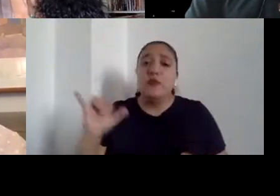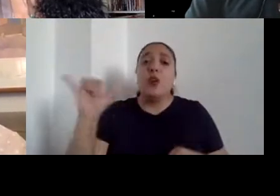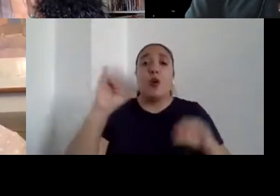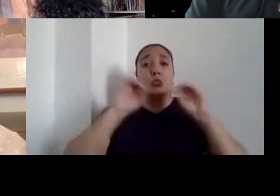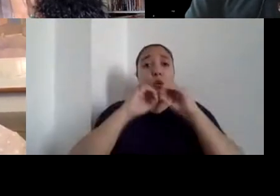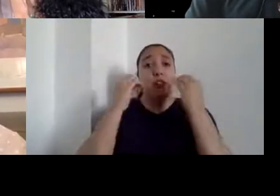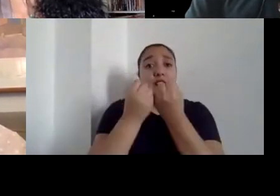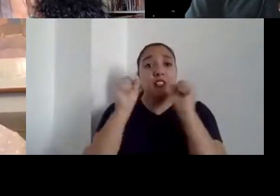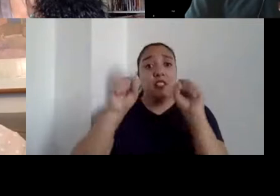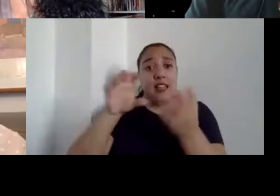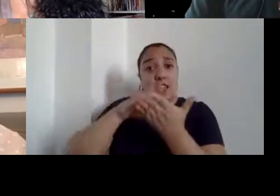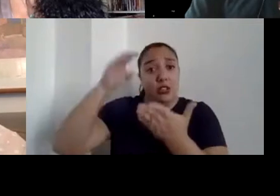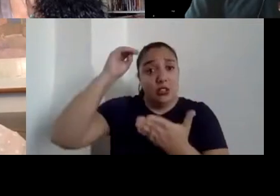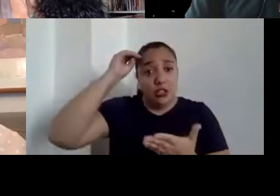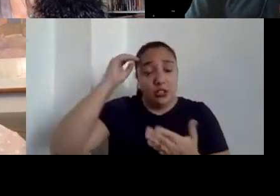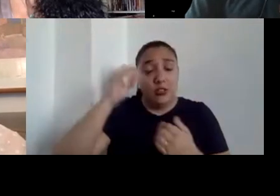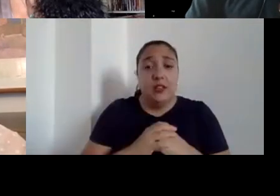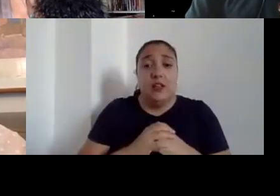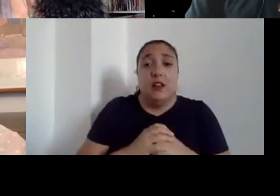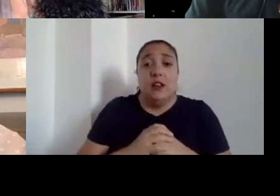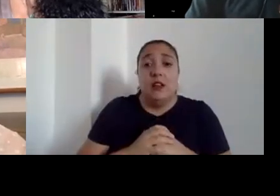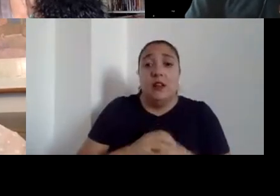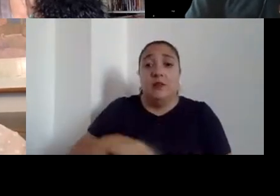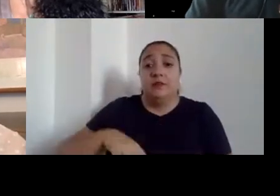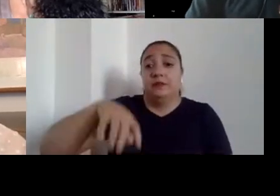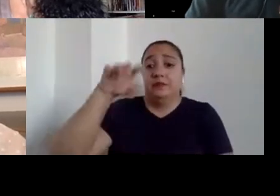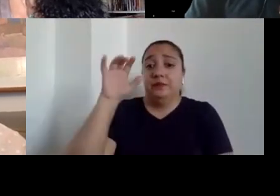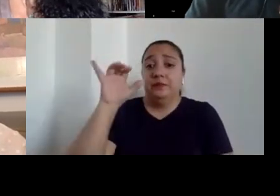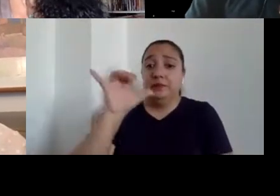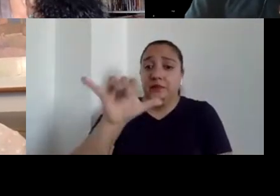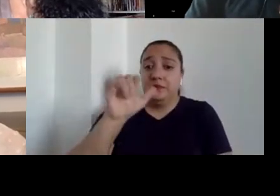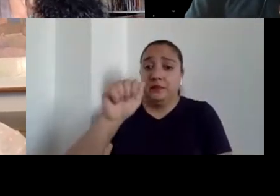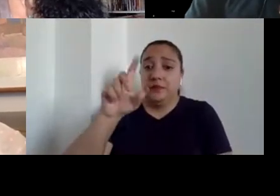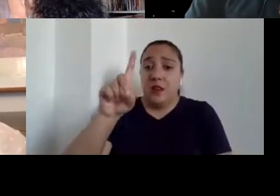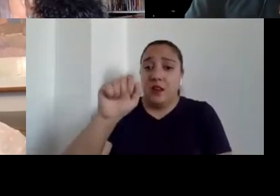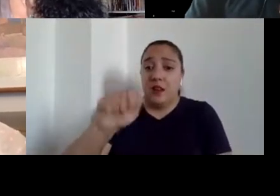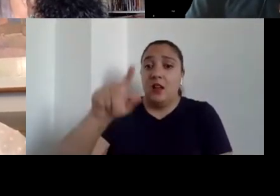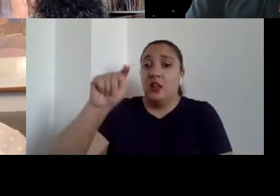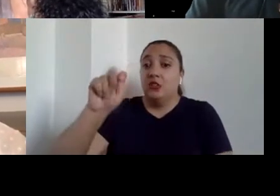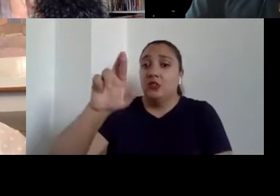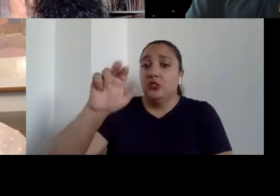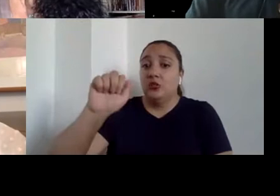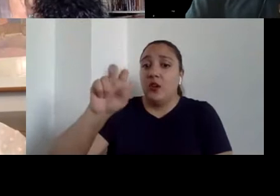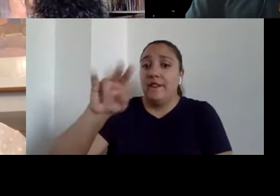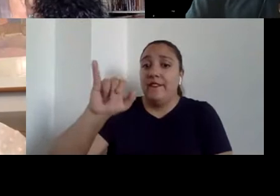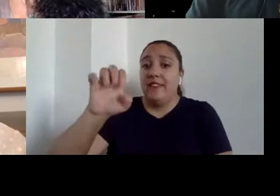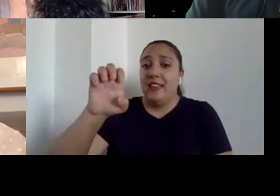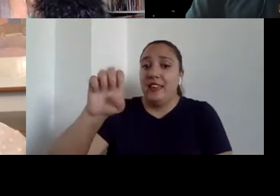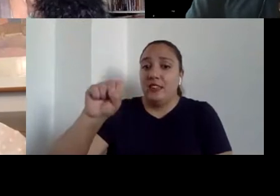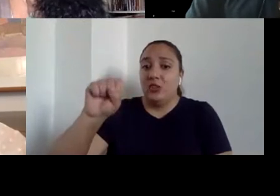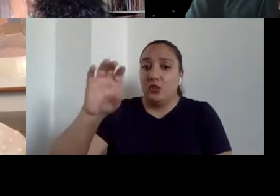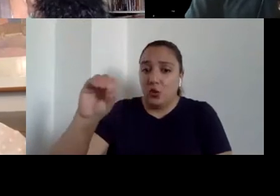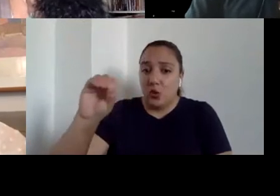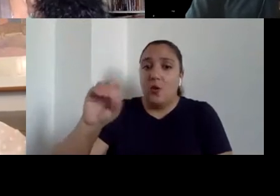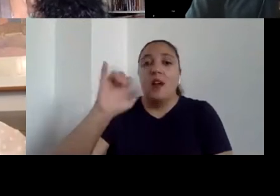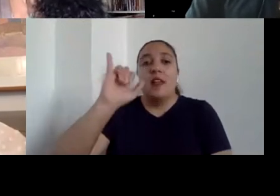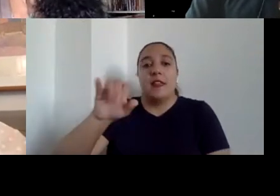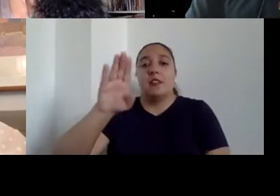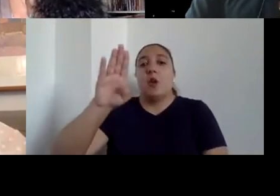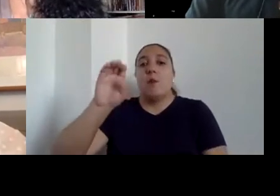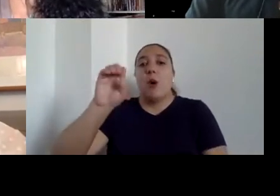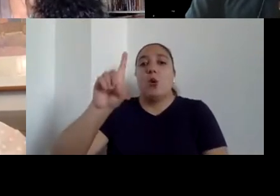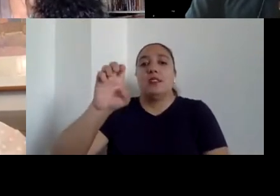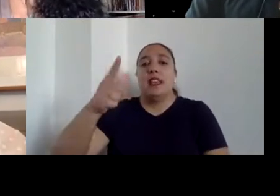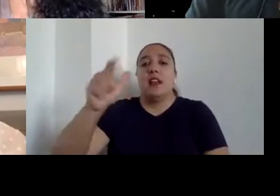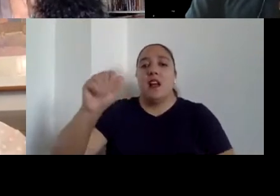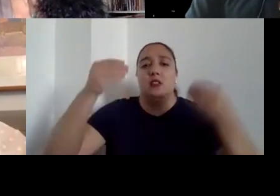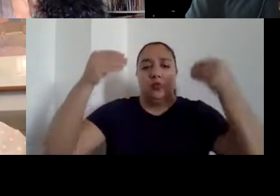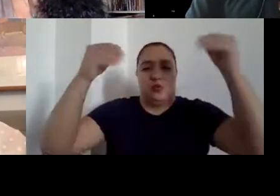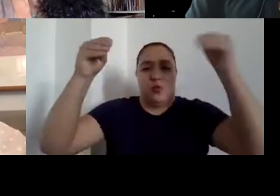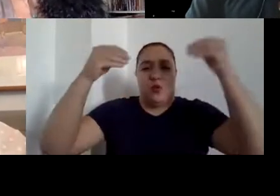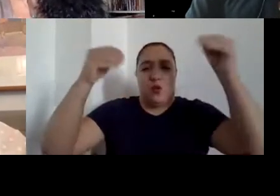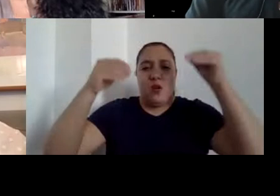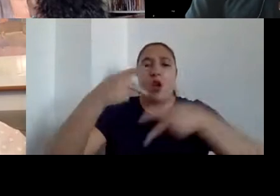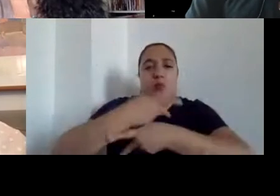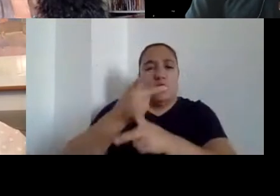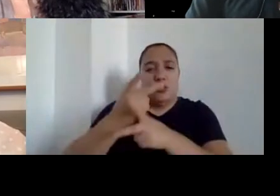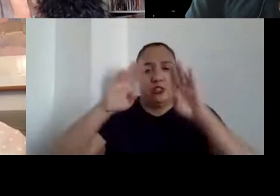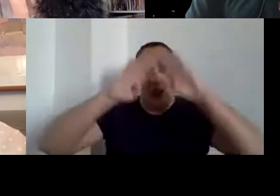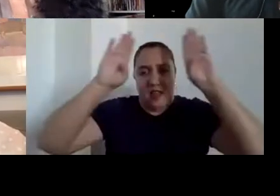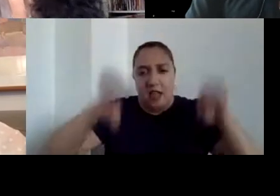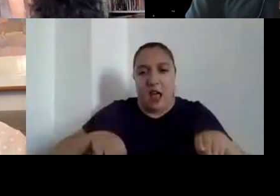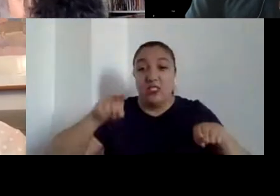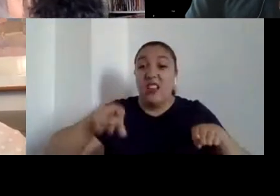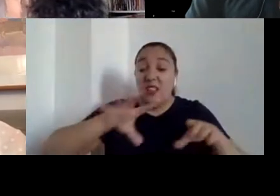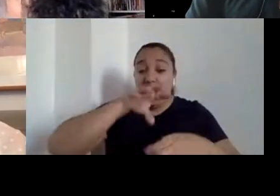I learned about is Digital Bodega, a Bronx-based creative production house, they do awesome work in terms of access to technologies